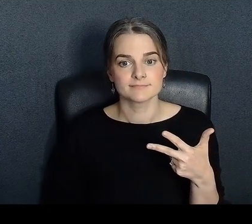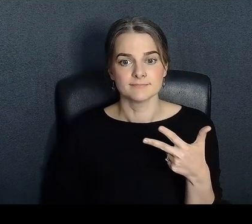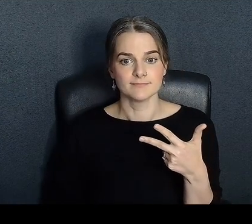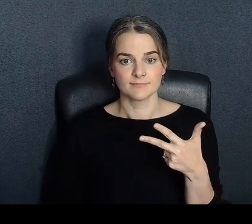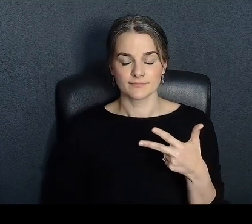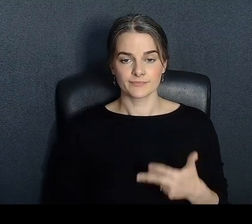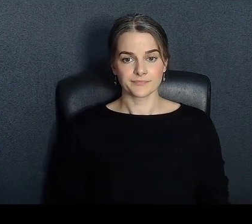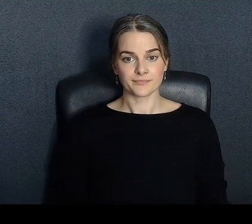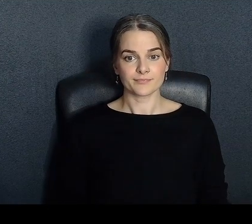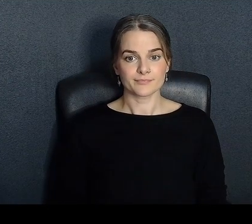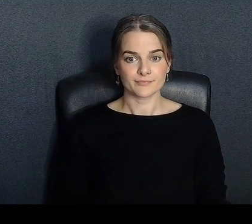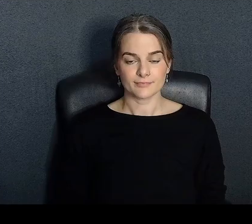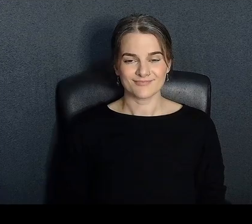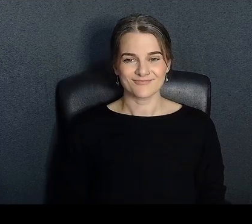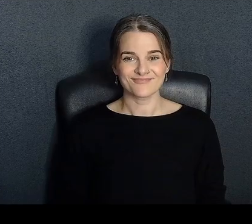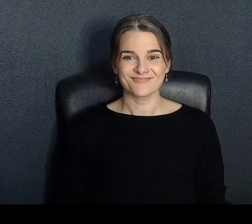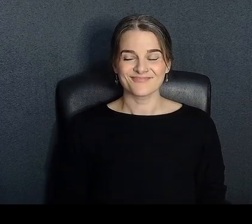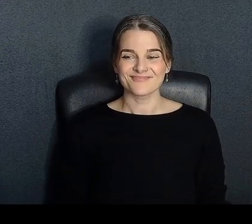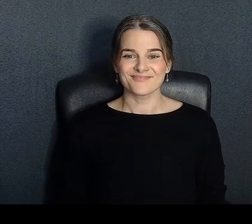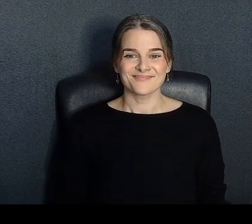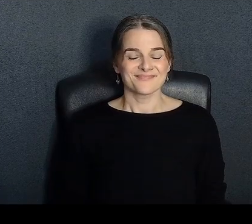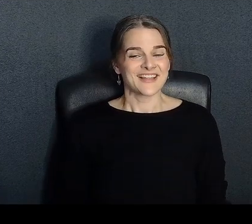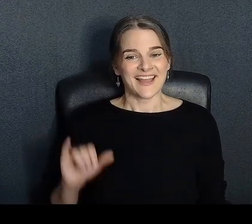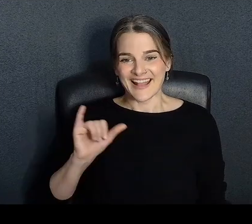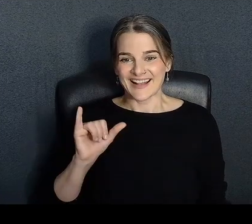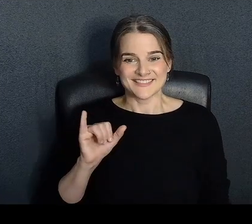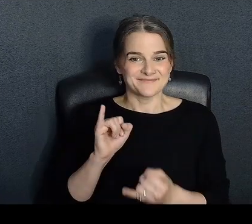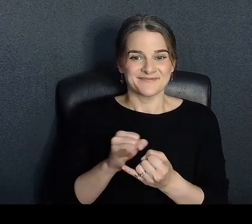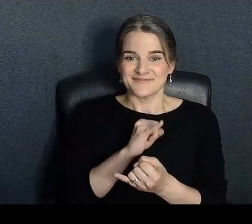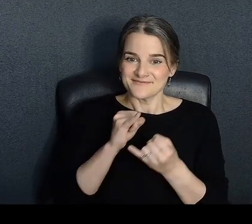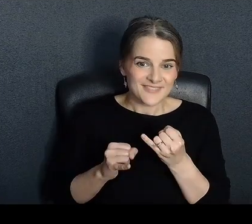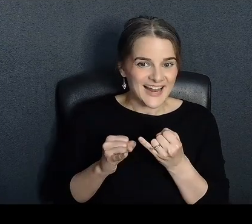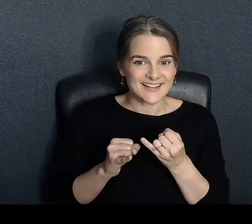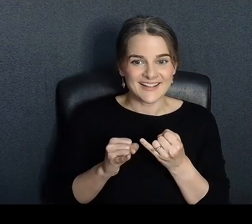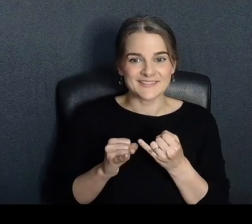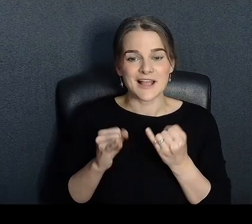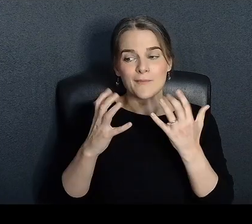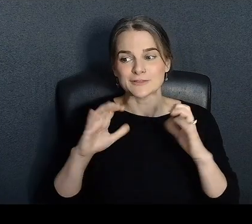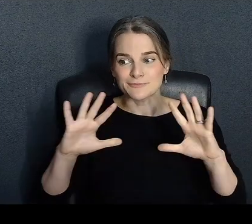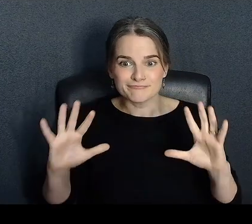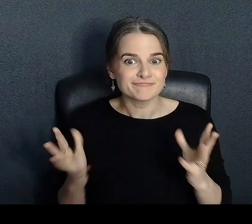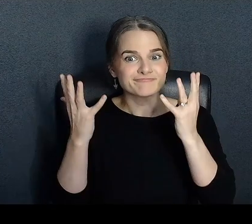And finally, I want to encourage you to talk the talk.